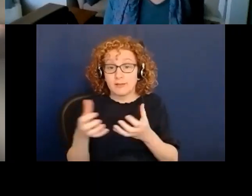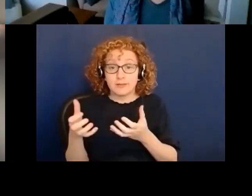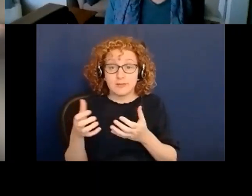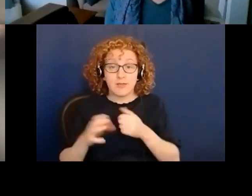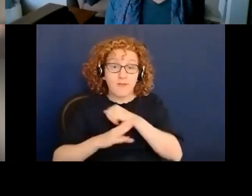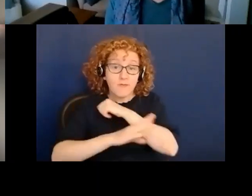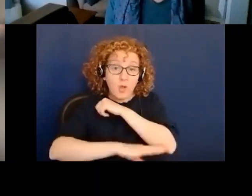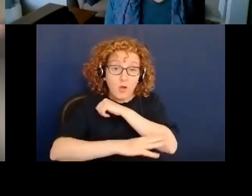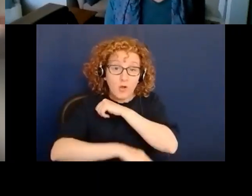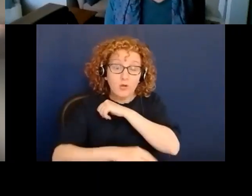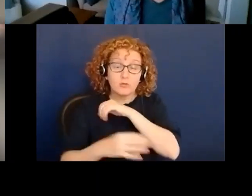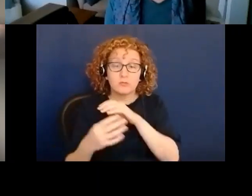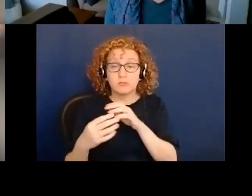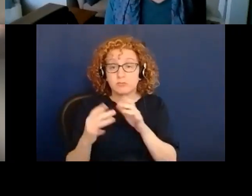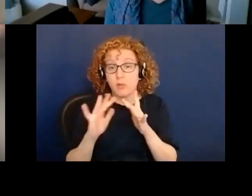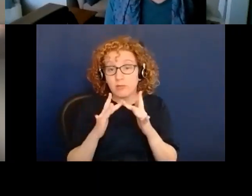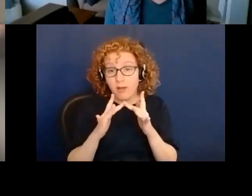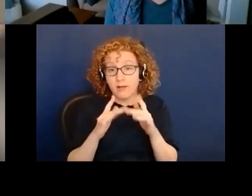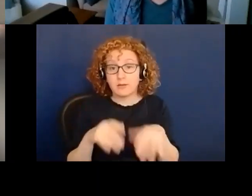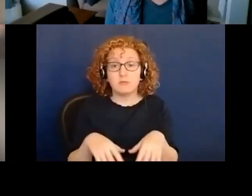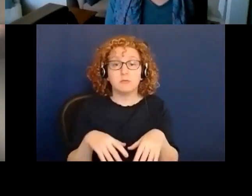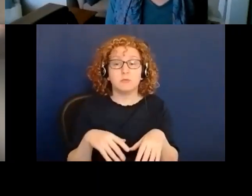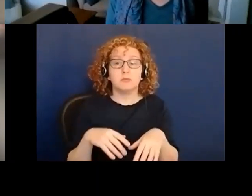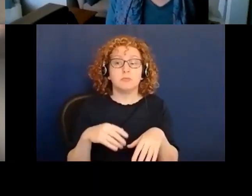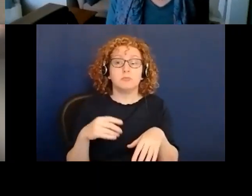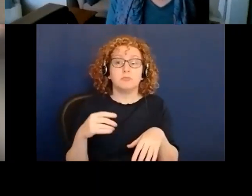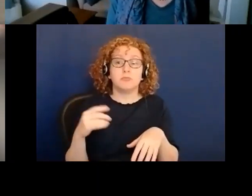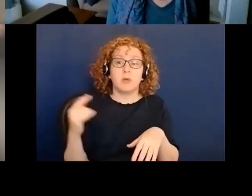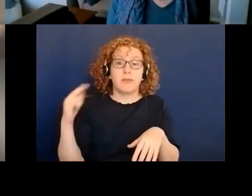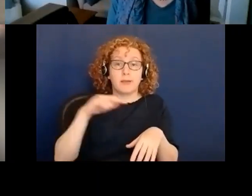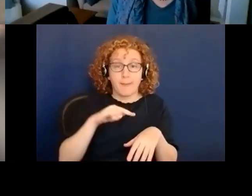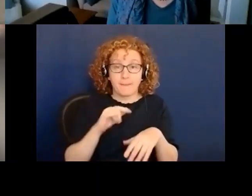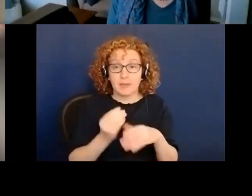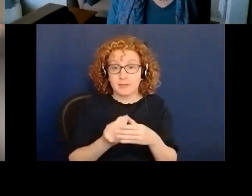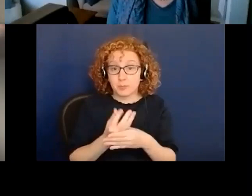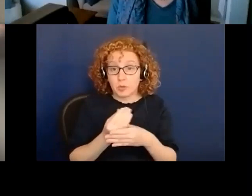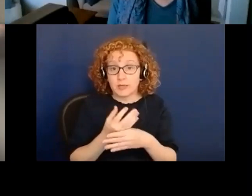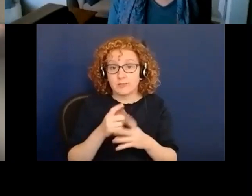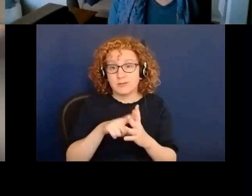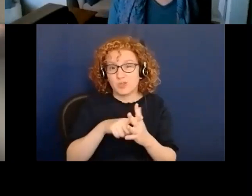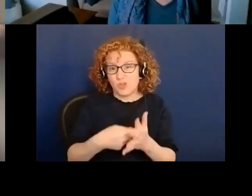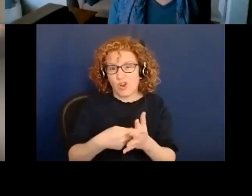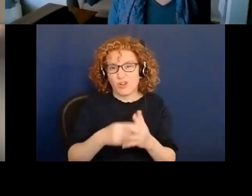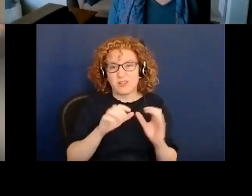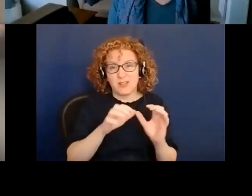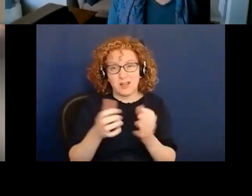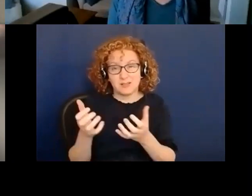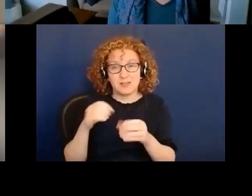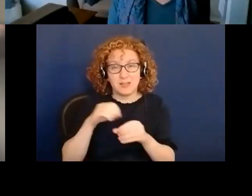online and then they could come in the spring for to start their their classes in person um so